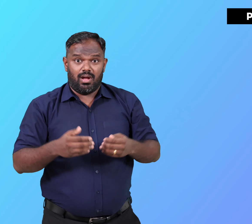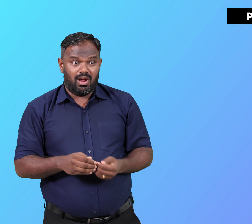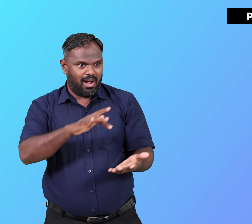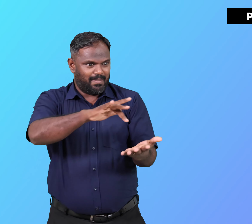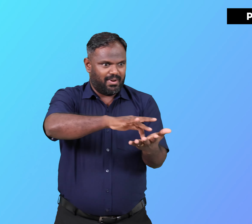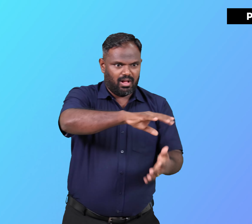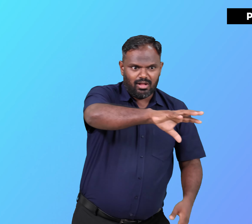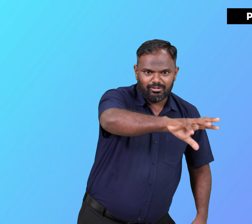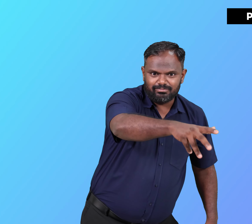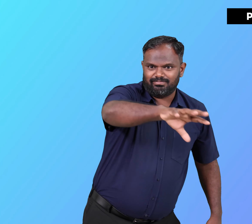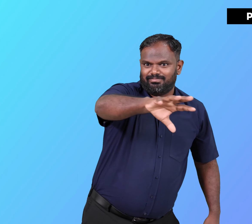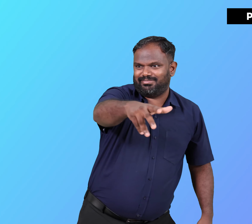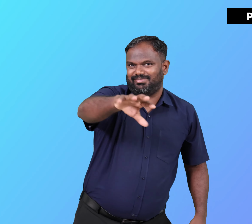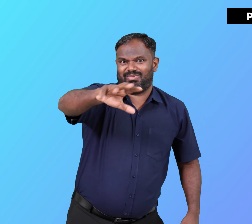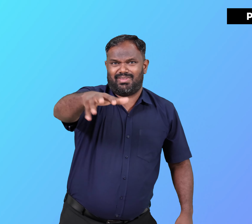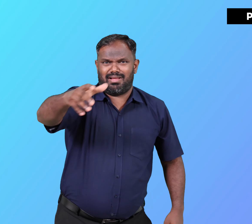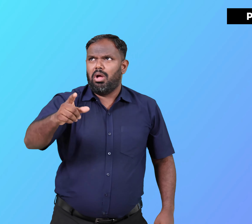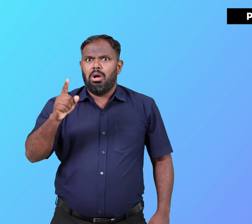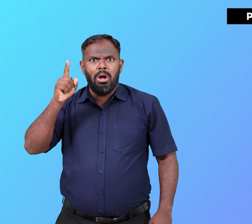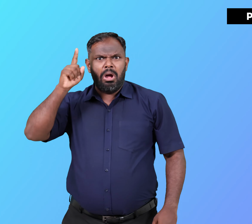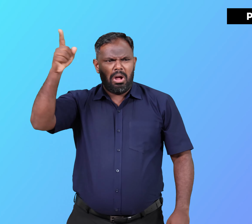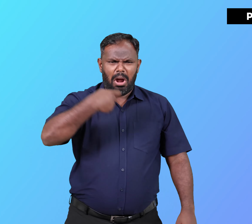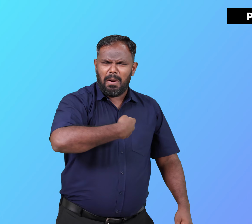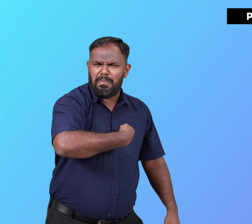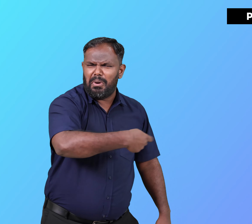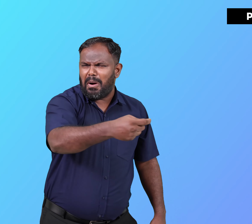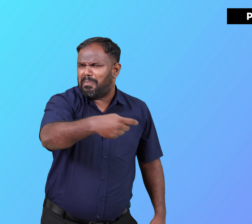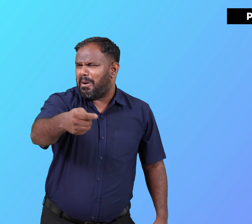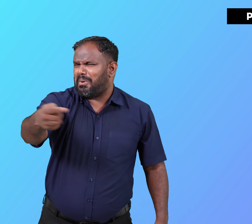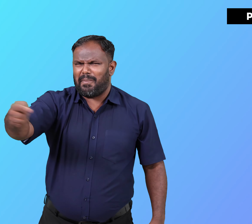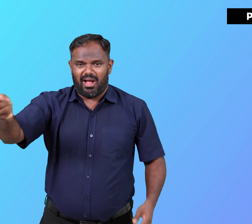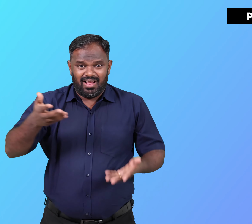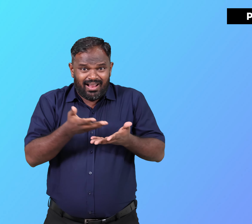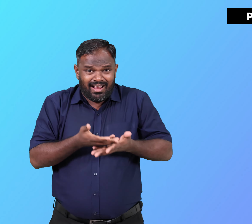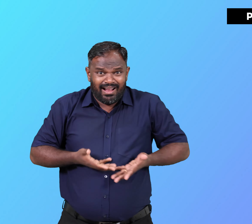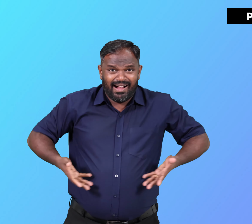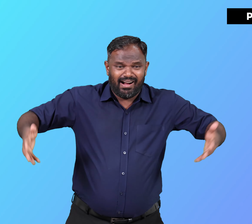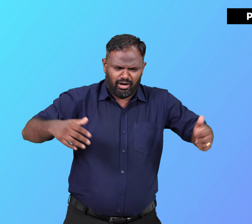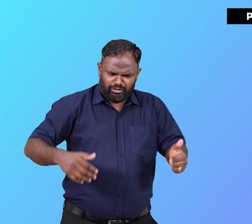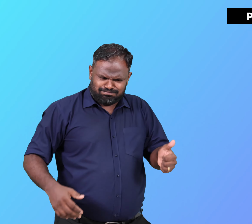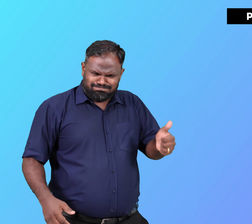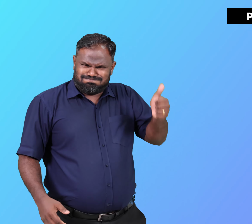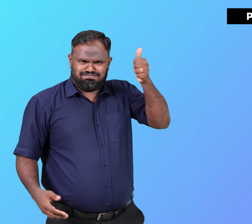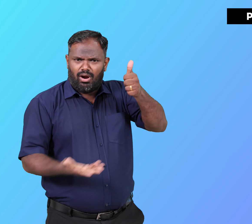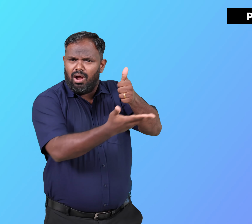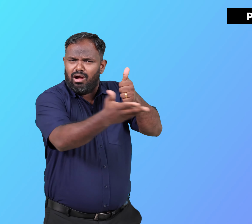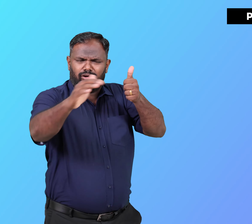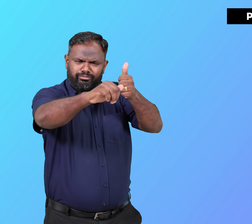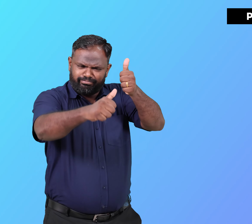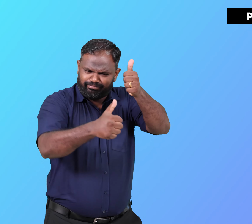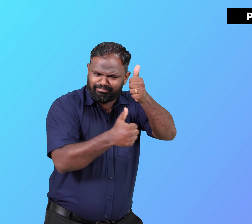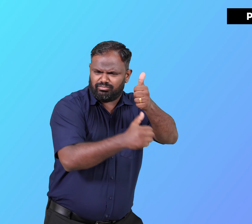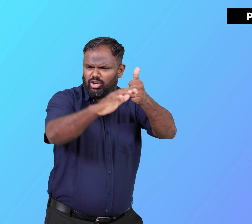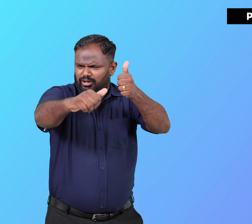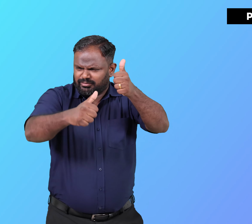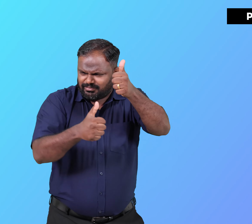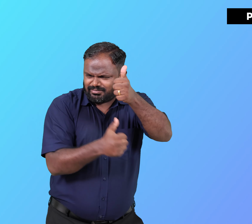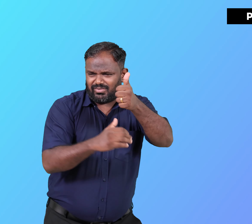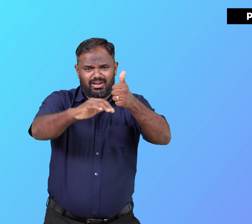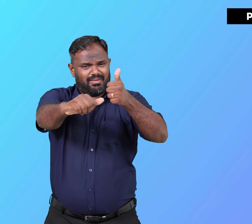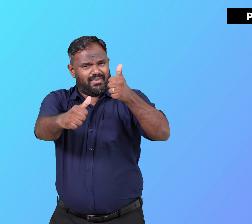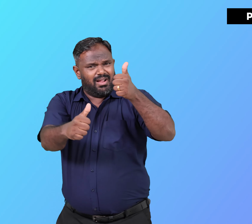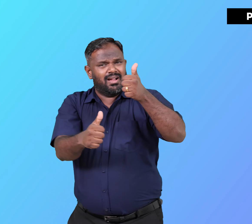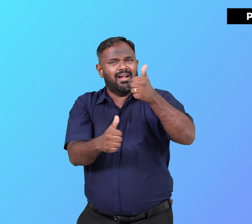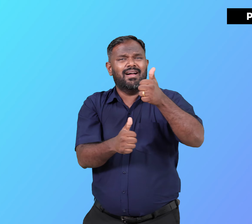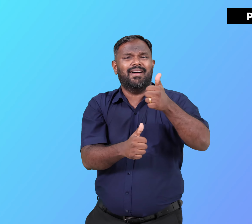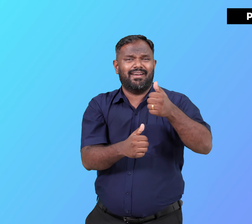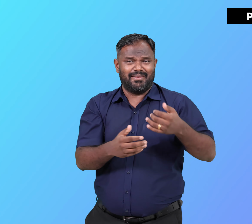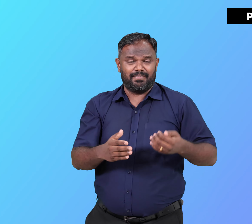He helped us defeat other nations. He put them under our control.